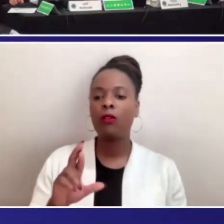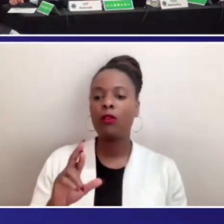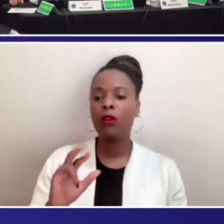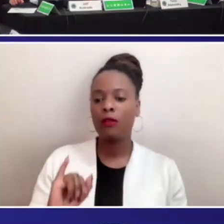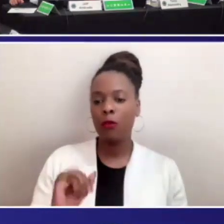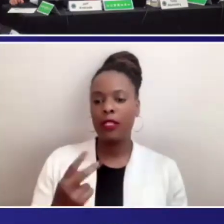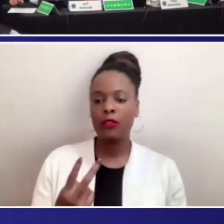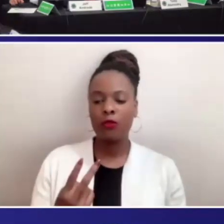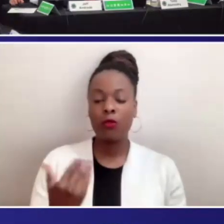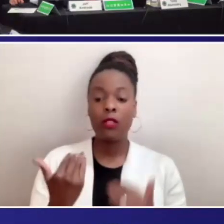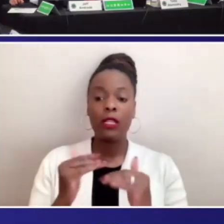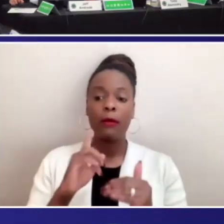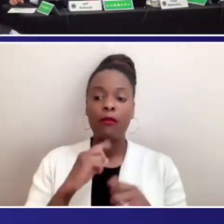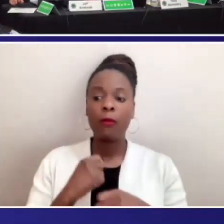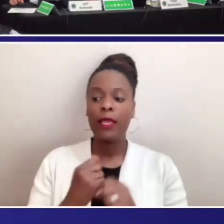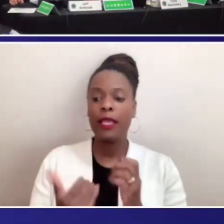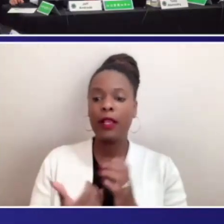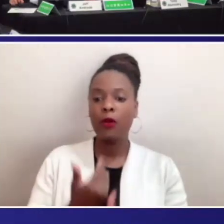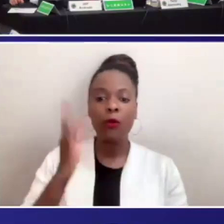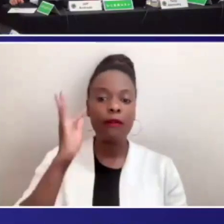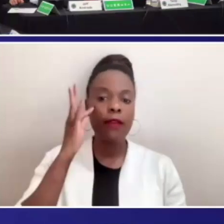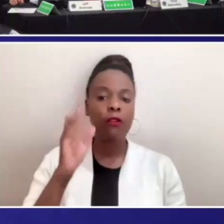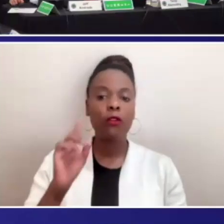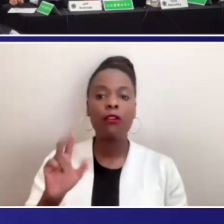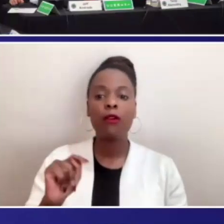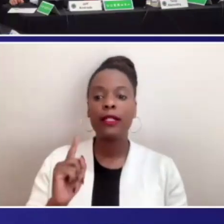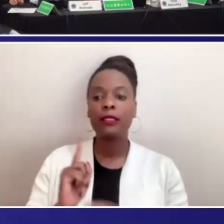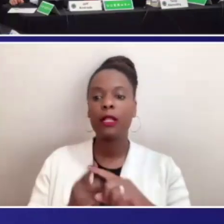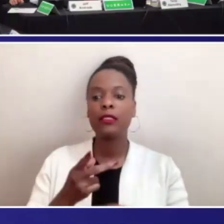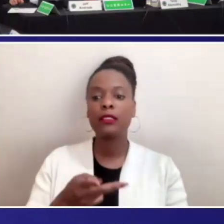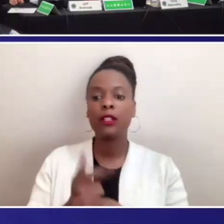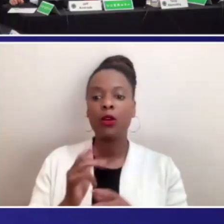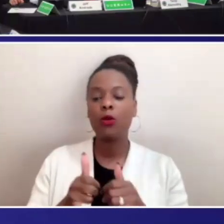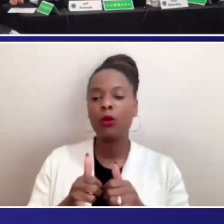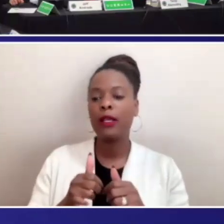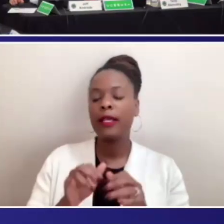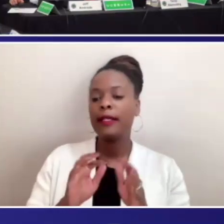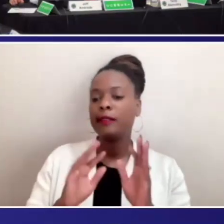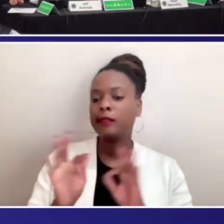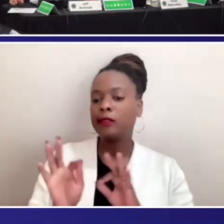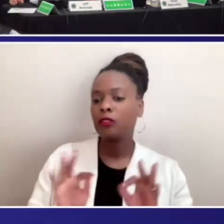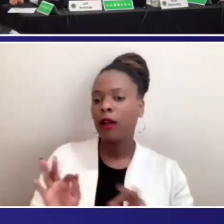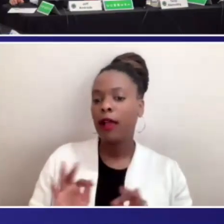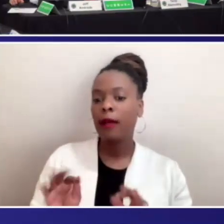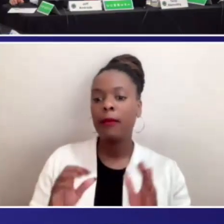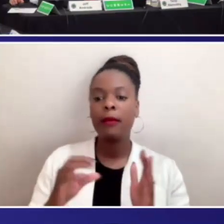described in paragraph (b)(2) Romanette one of this section shall not be applicable to student borrowers during the period of the